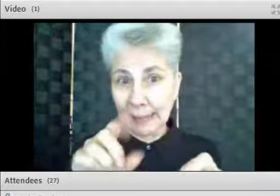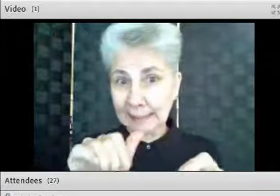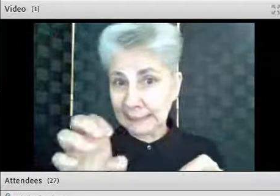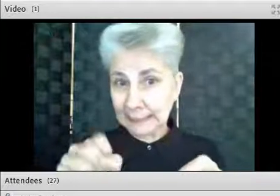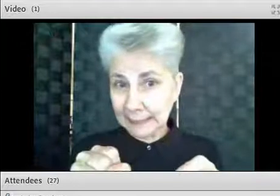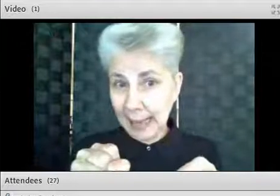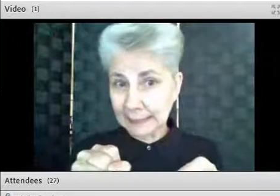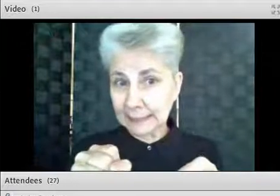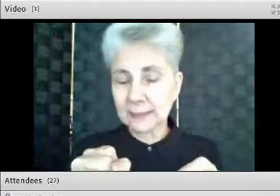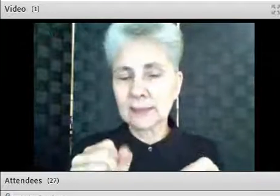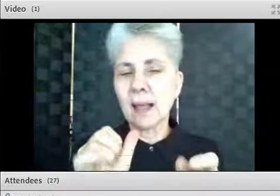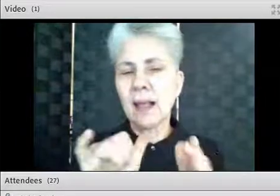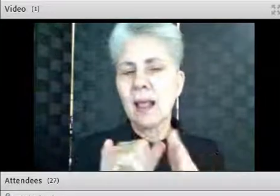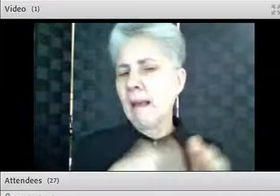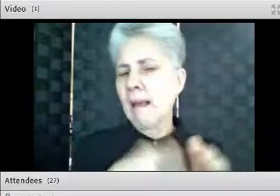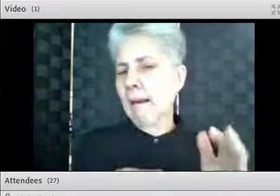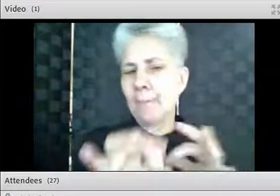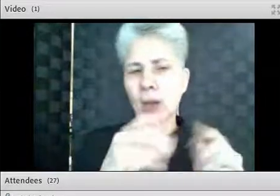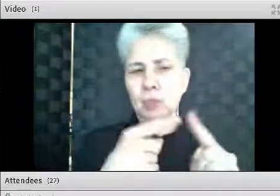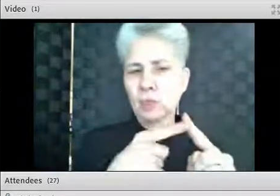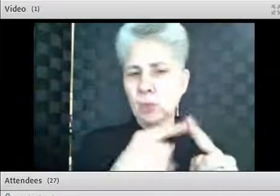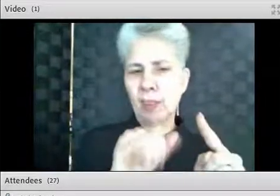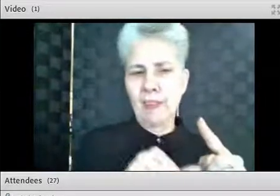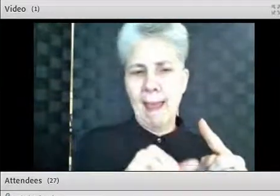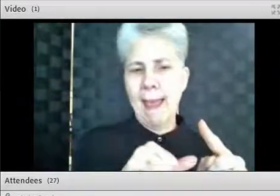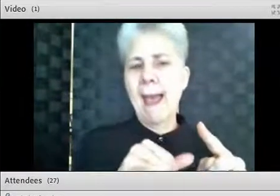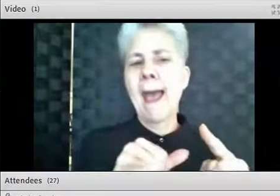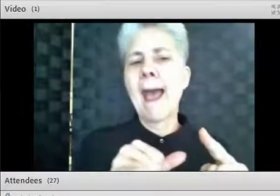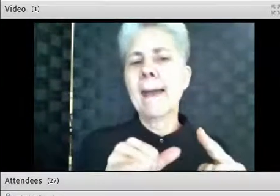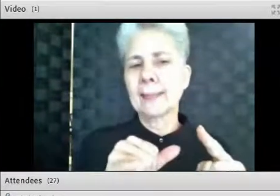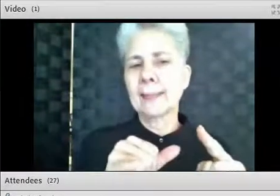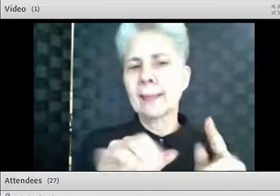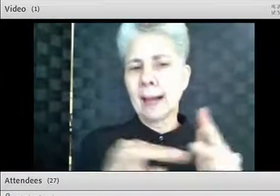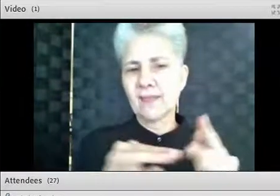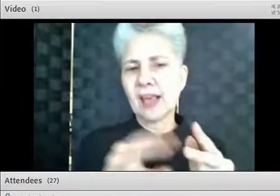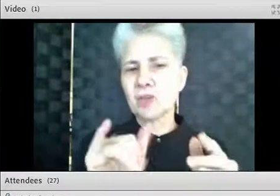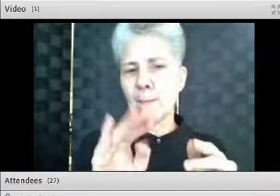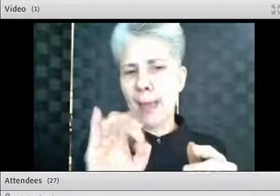that Classification and Shelflisting Manual is super helpful in this regard.